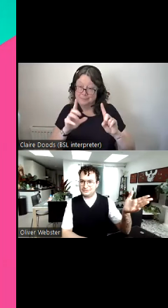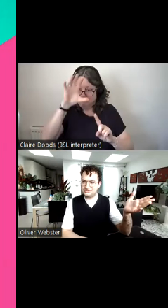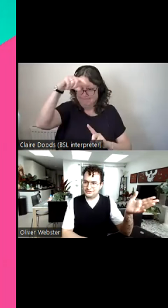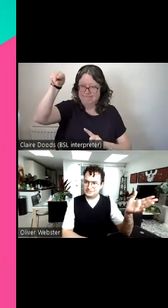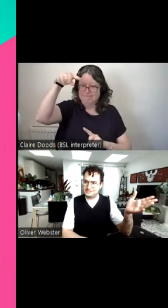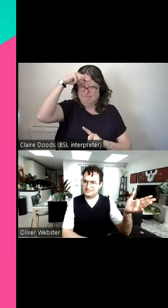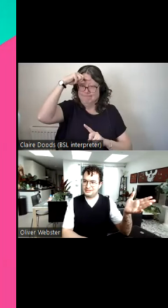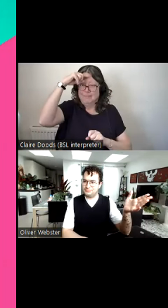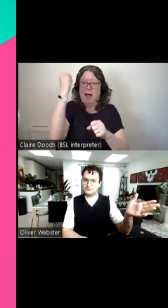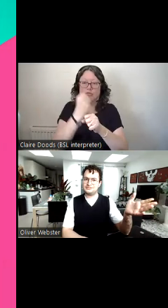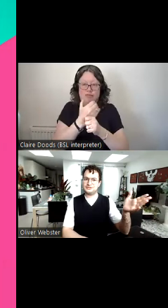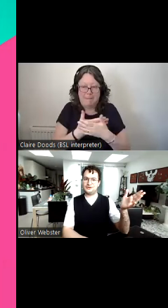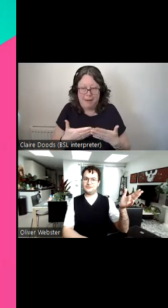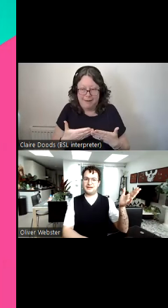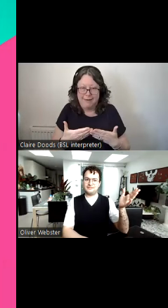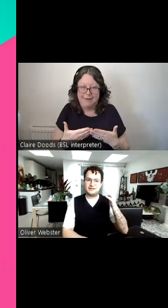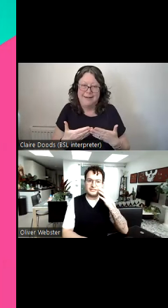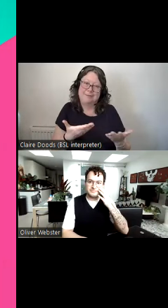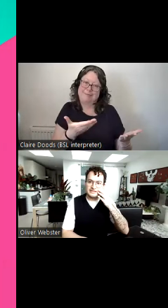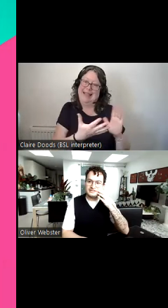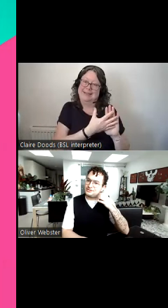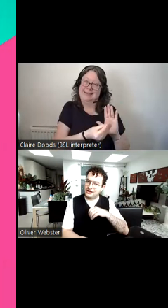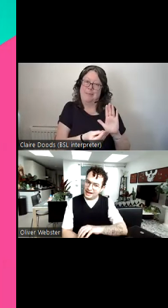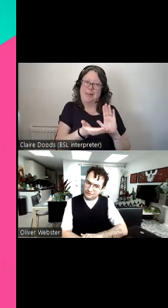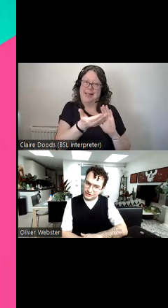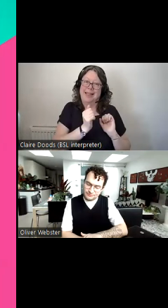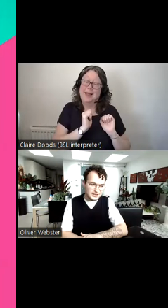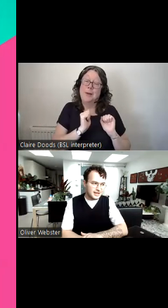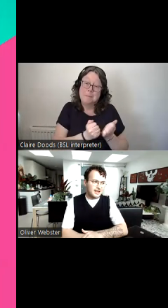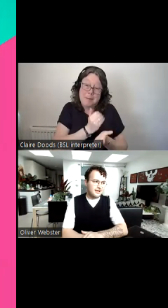which shows the importance of having a space in the right area.